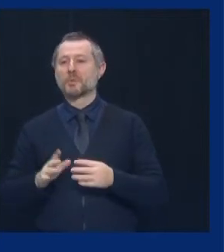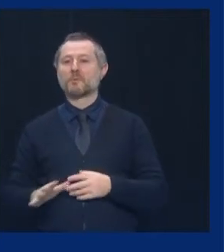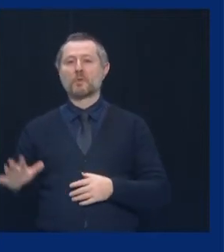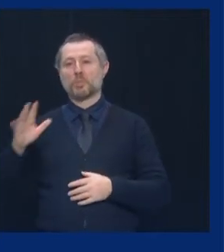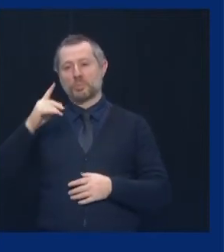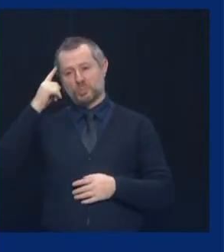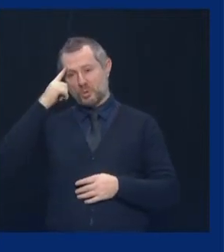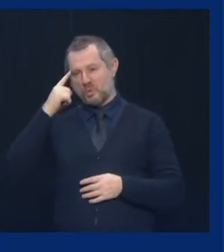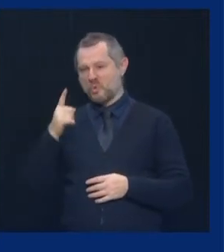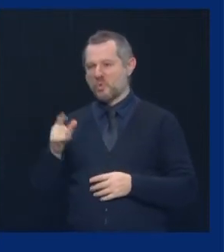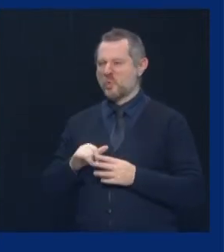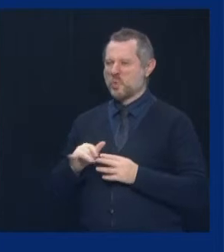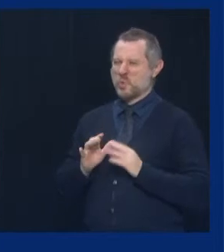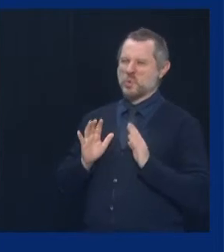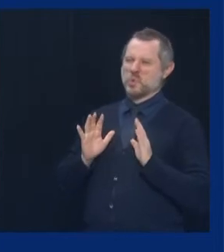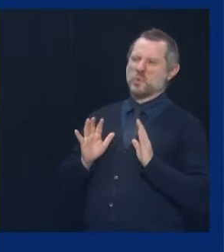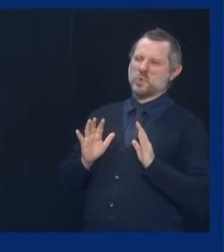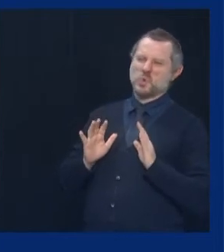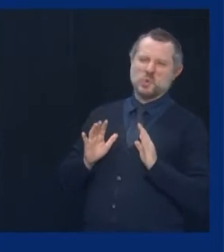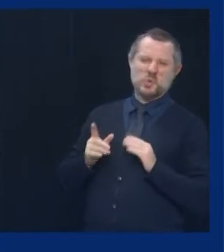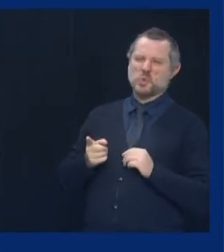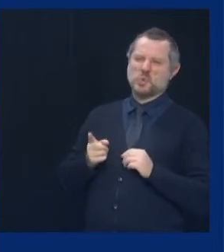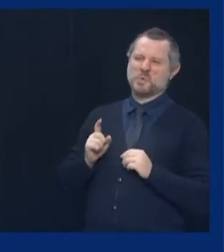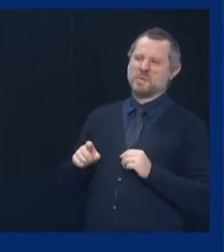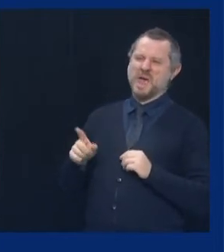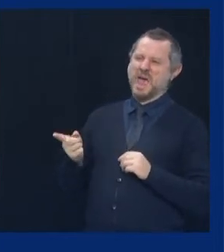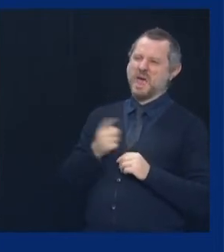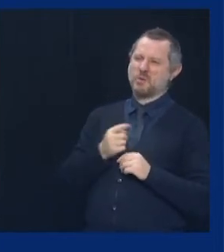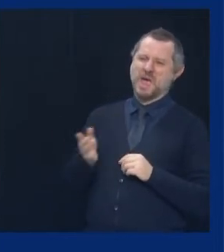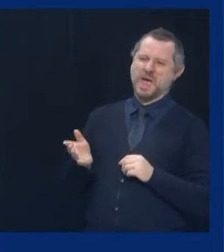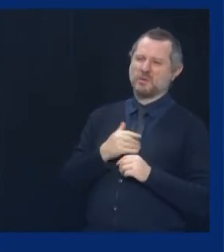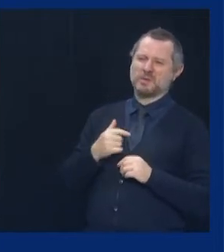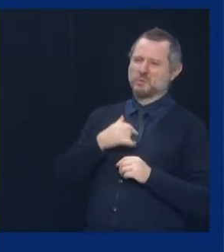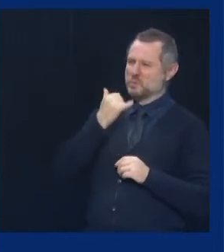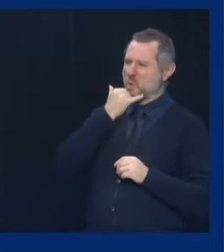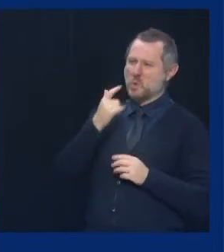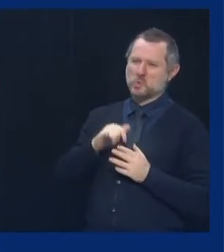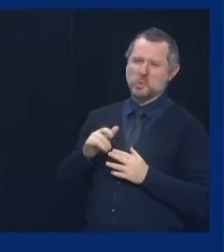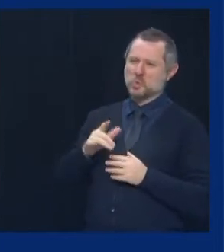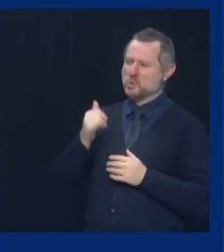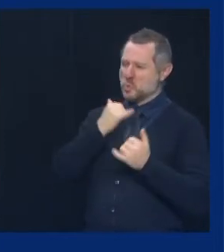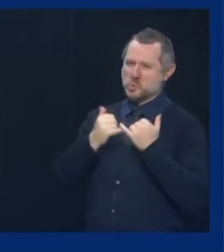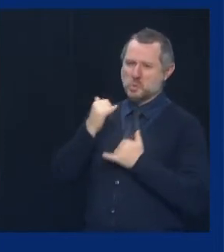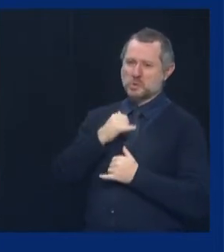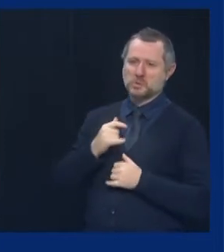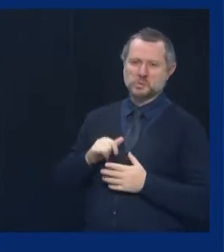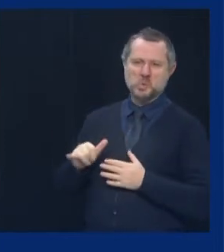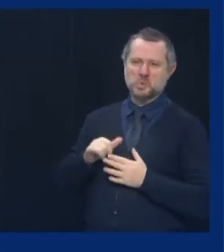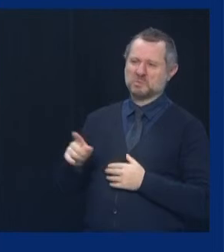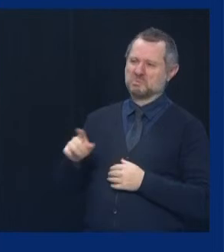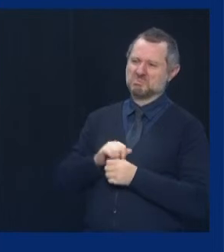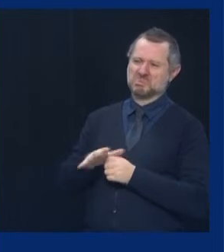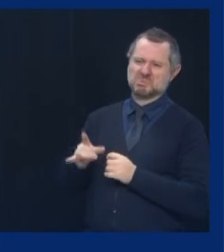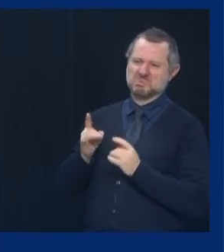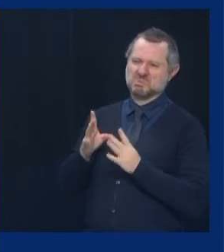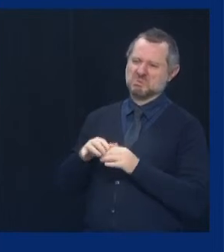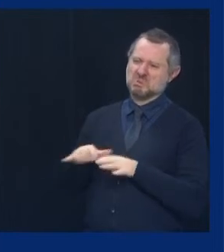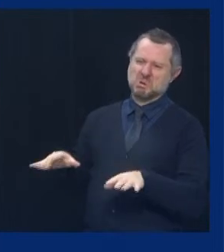PERCEIVED AS ANTI-NEW YORK.